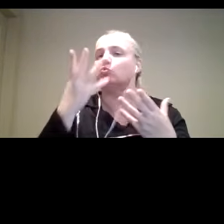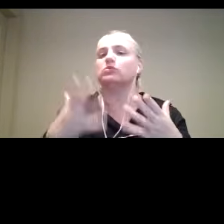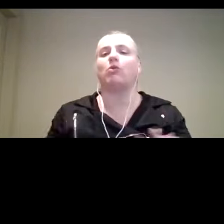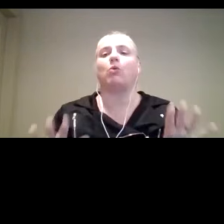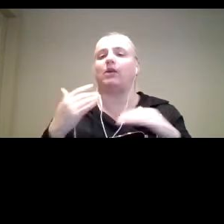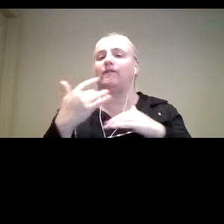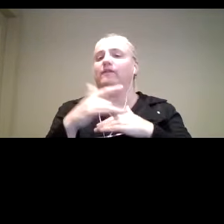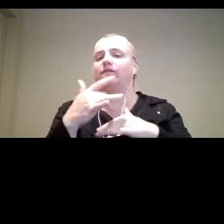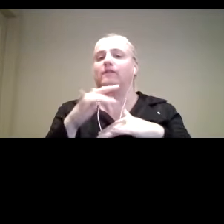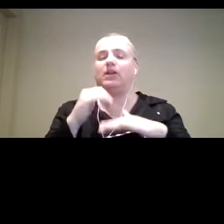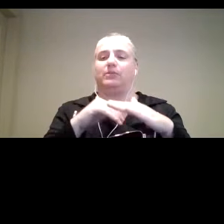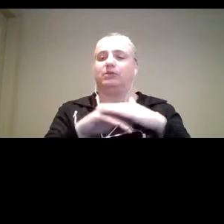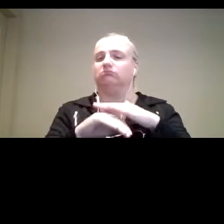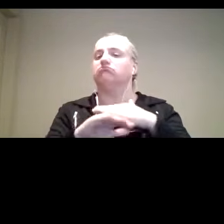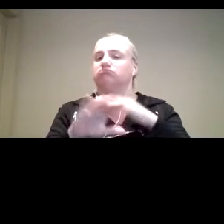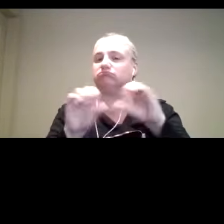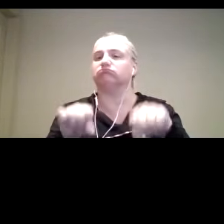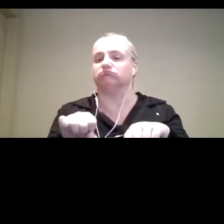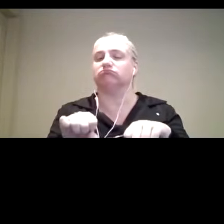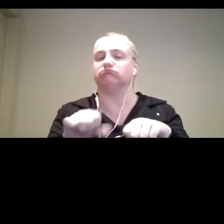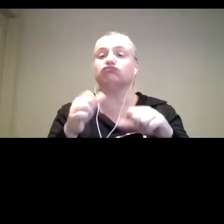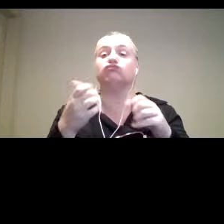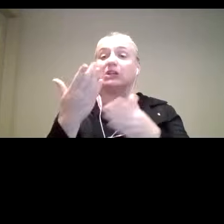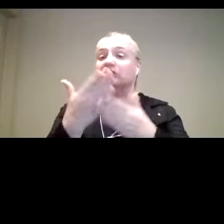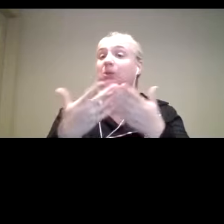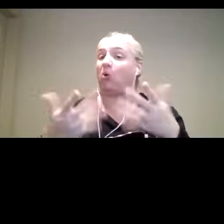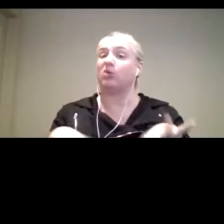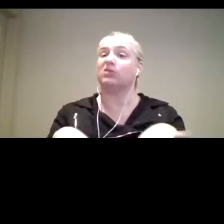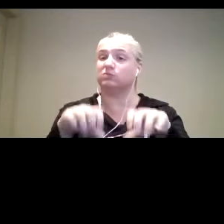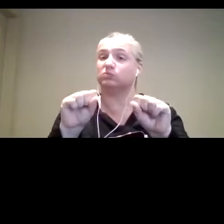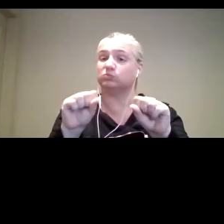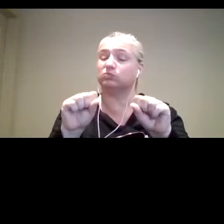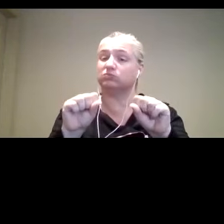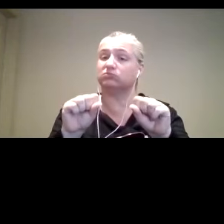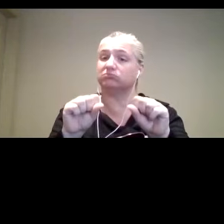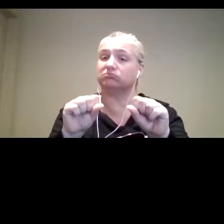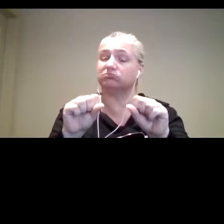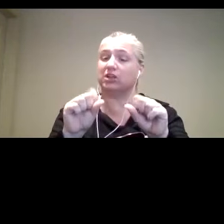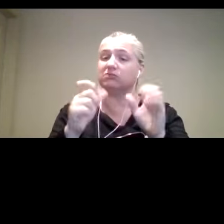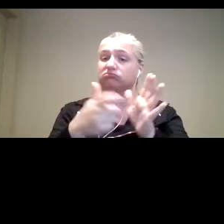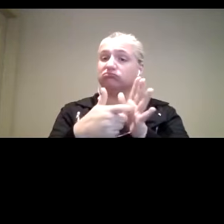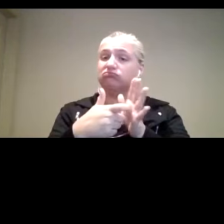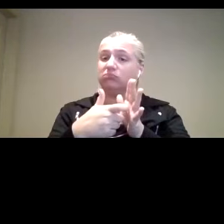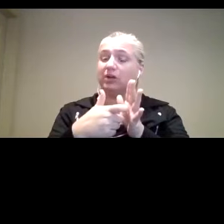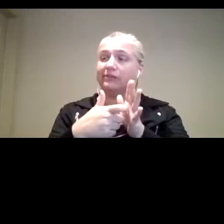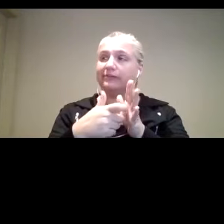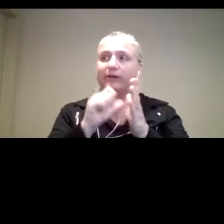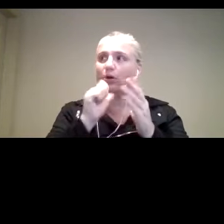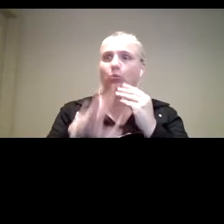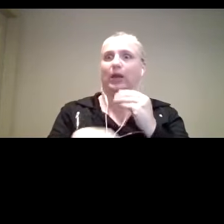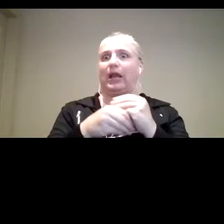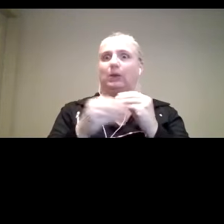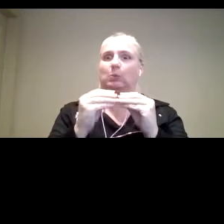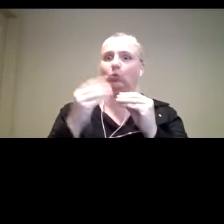Some of them are ones that they are already required to take as part of their program. So, we're trying not to add more credits